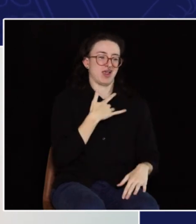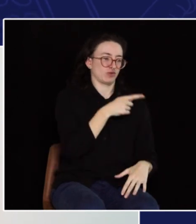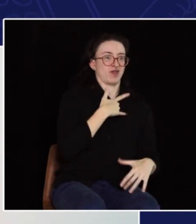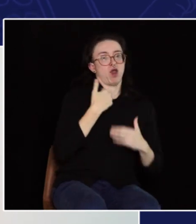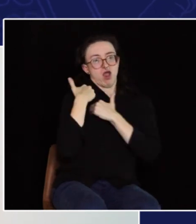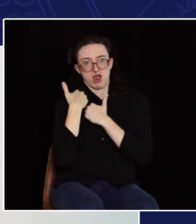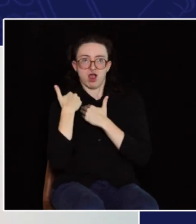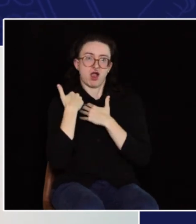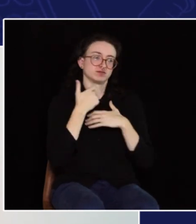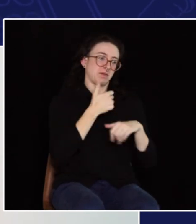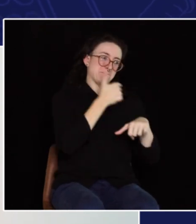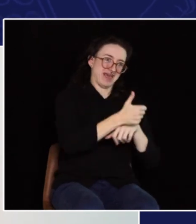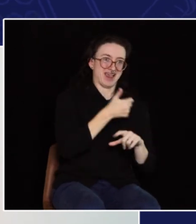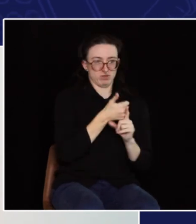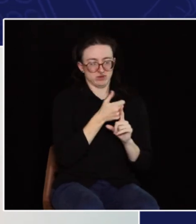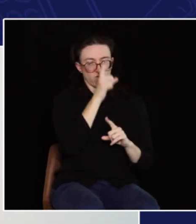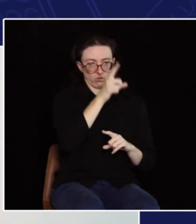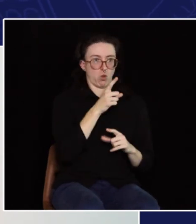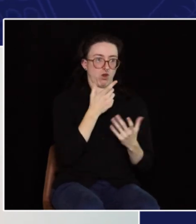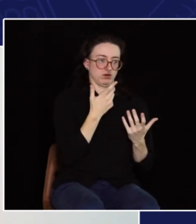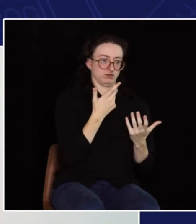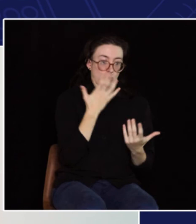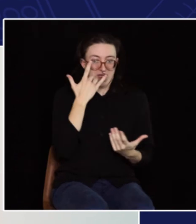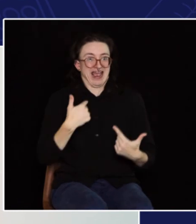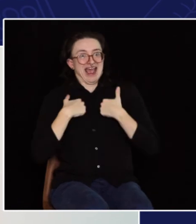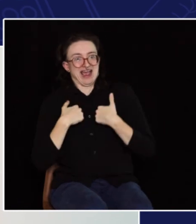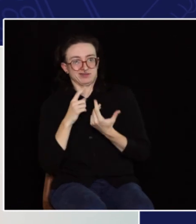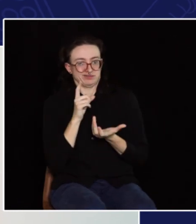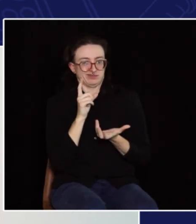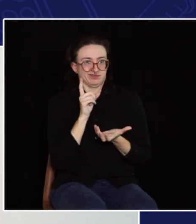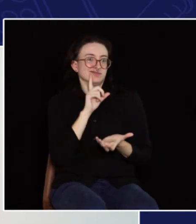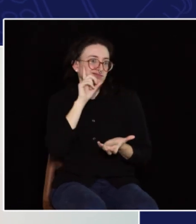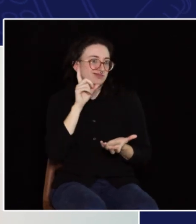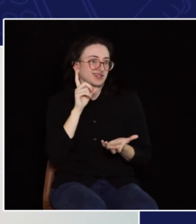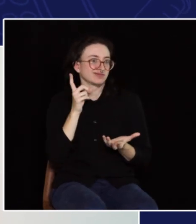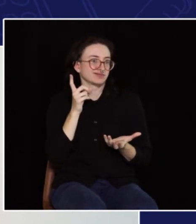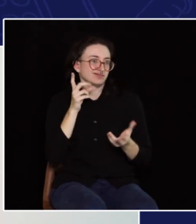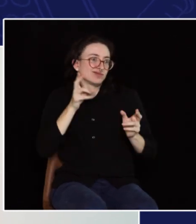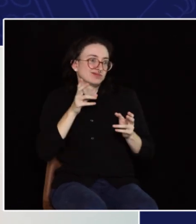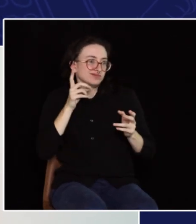my mom blamed herself for having --